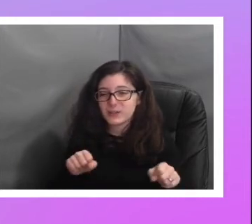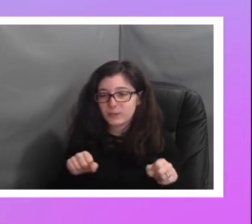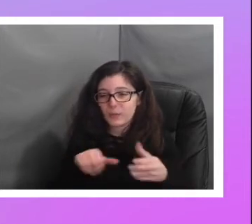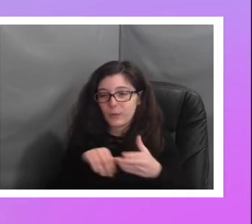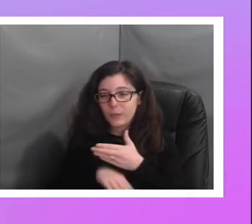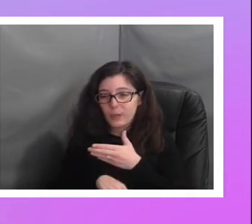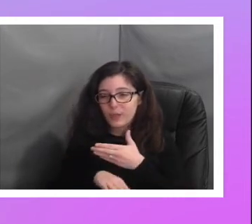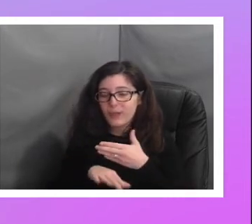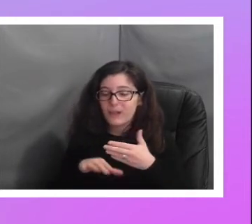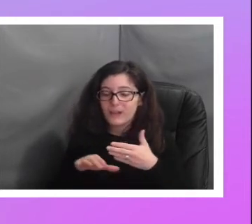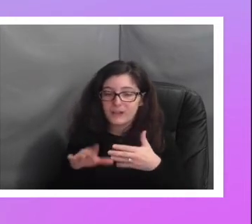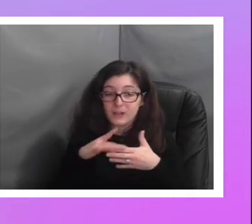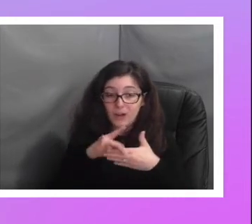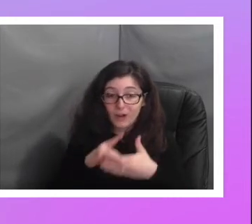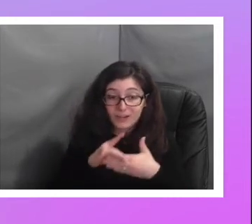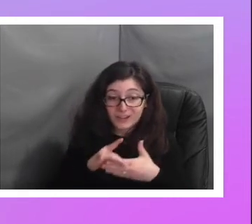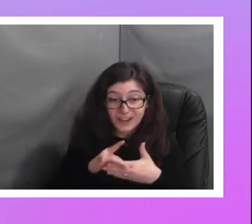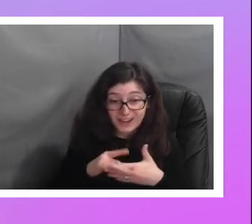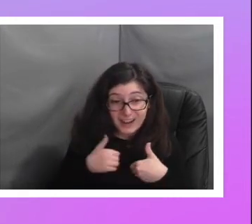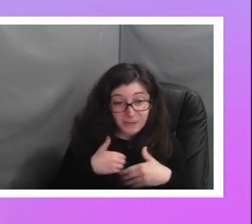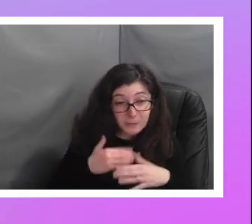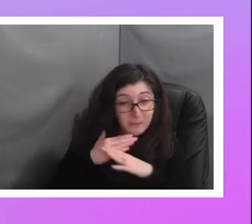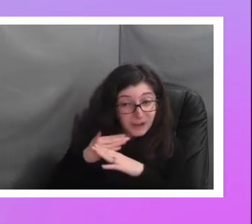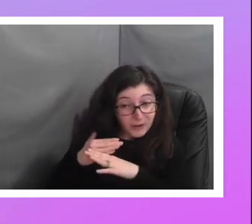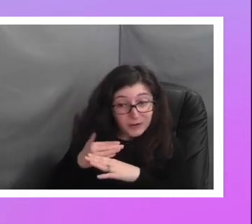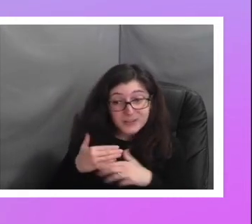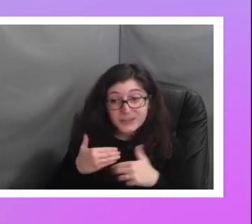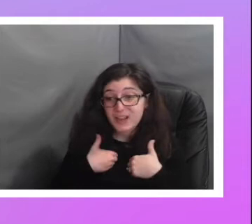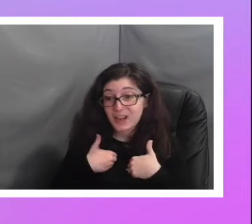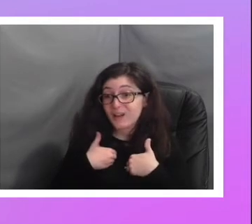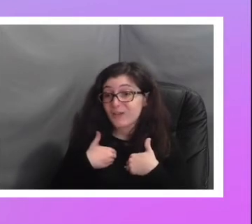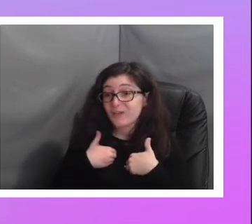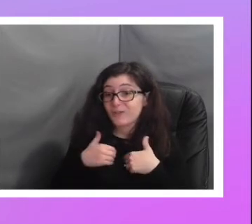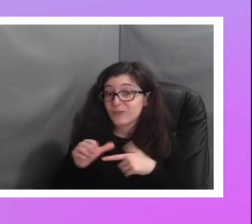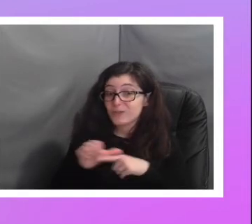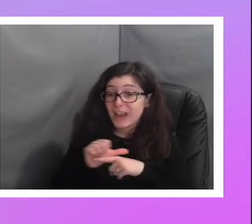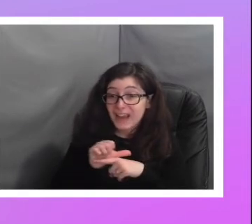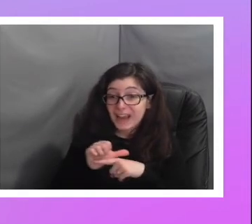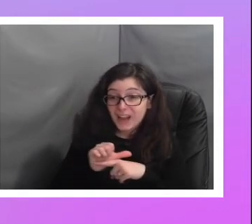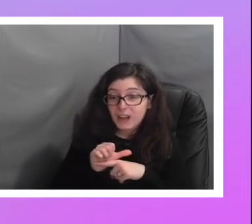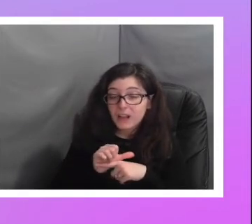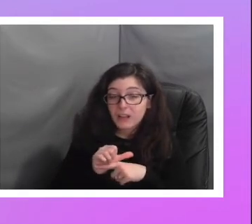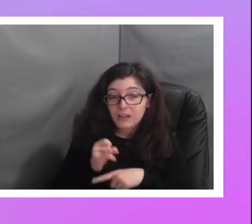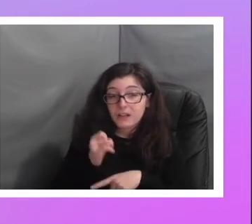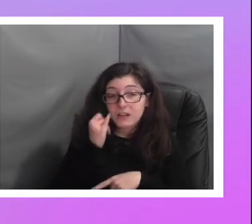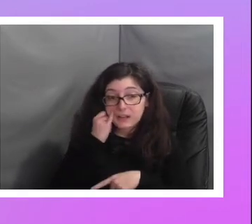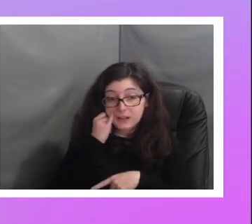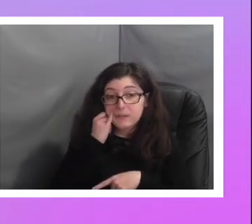so it has high accessibility controls in place, then it doesn't need to get reviewed that often,